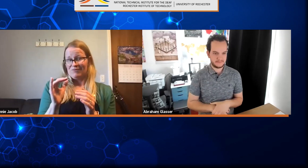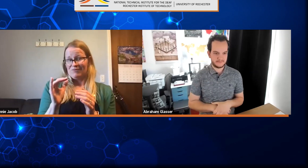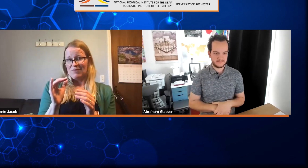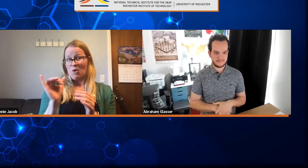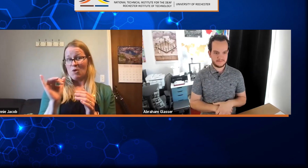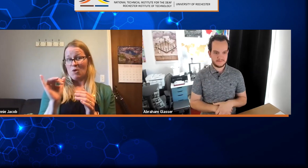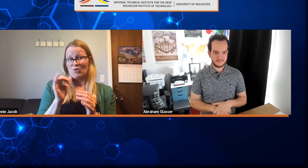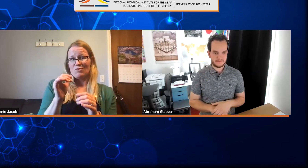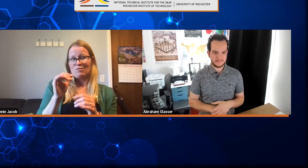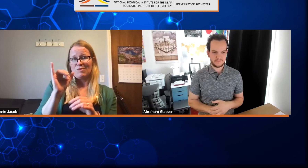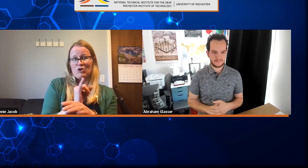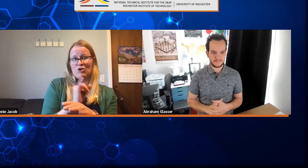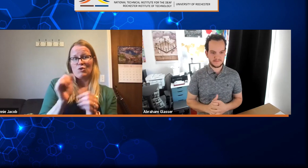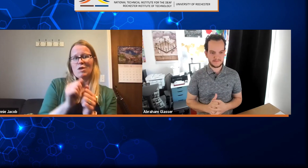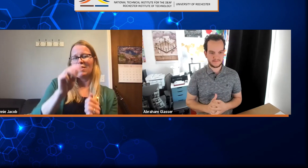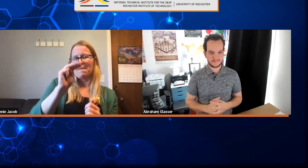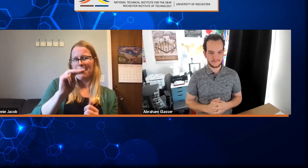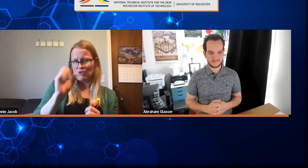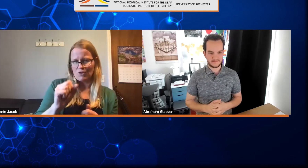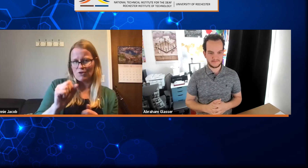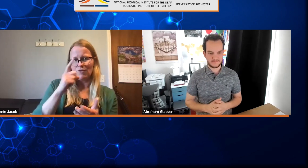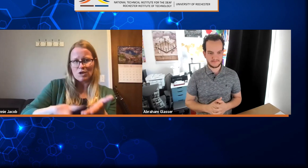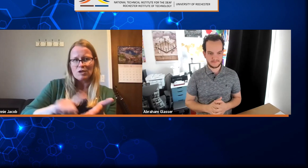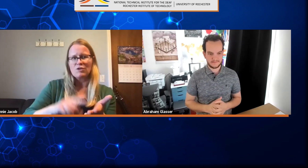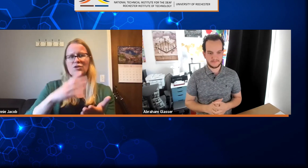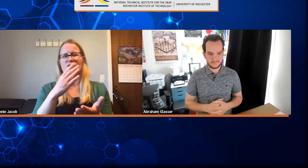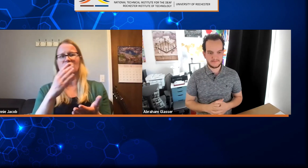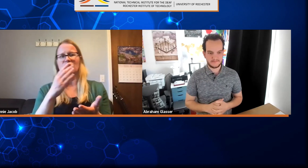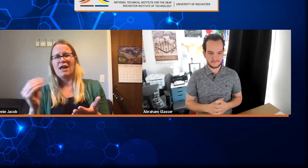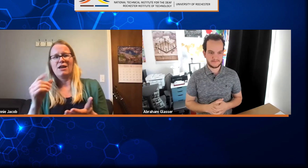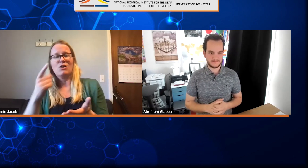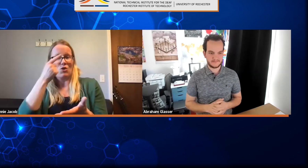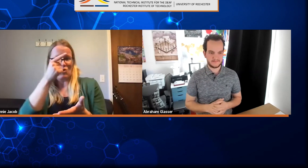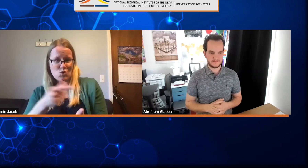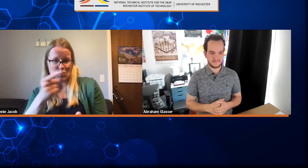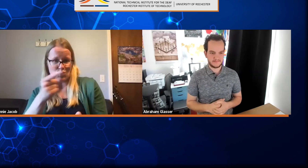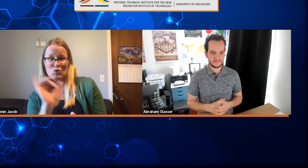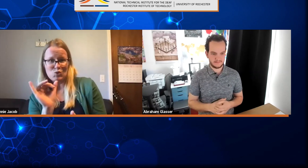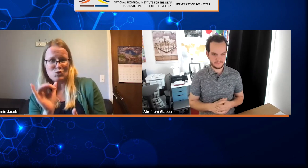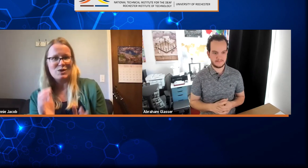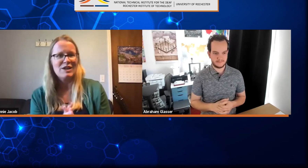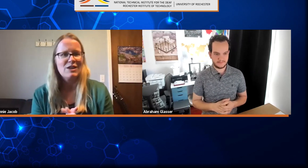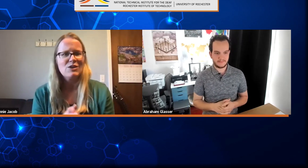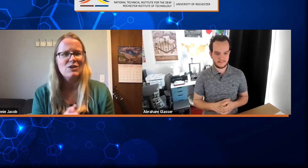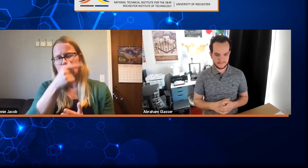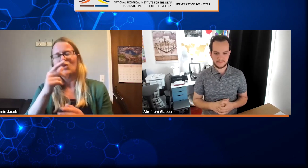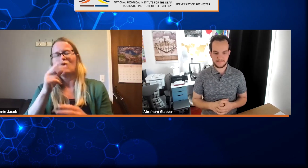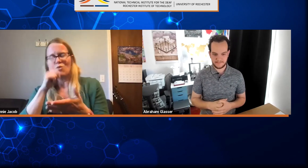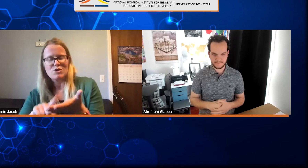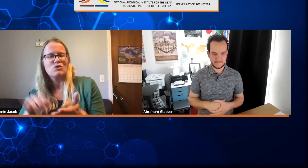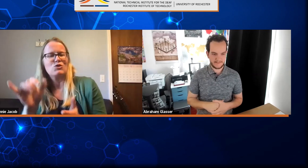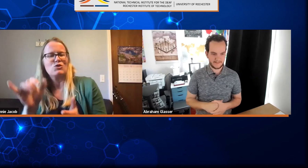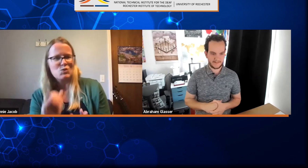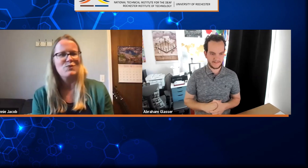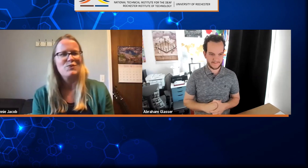And he also interned with Microsoft Research in 2020 and then Google Research in 2022.